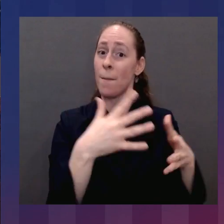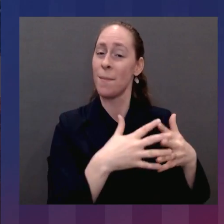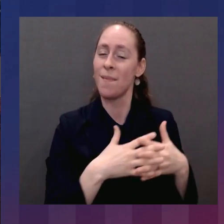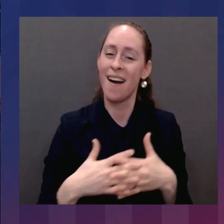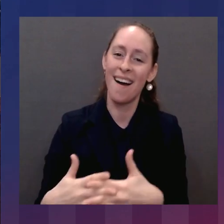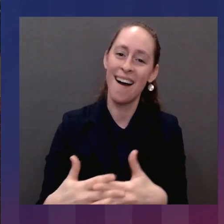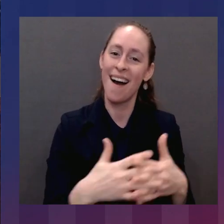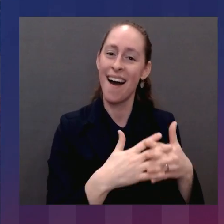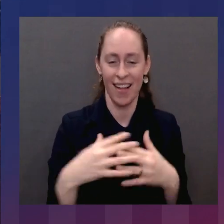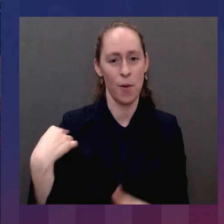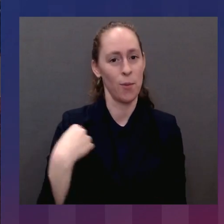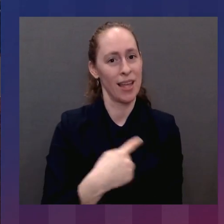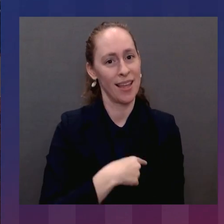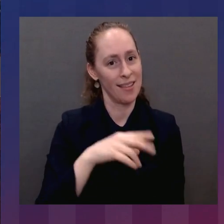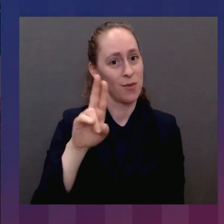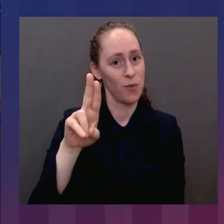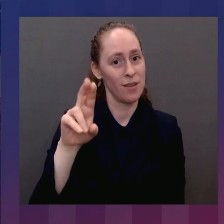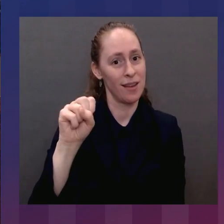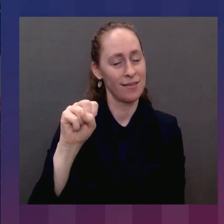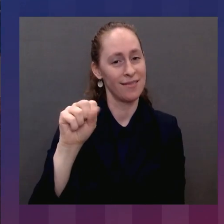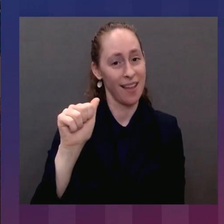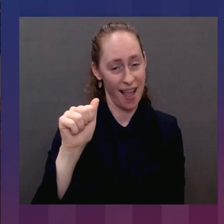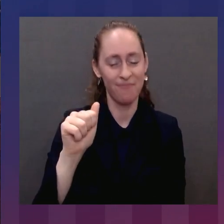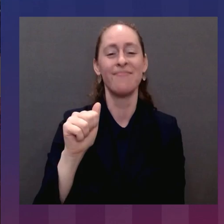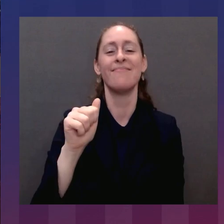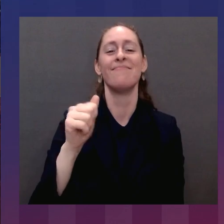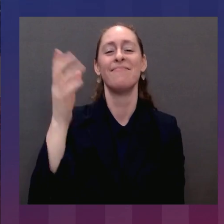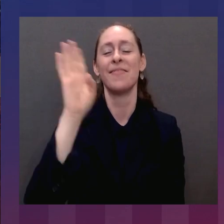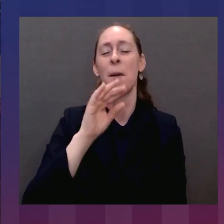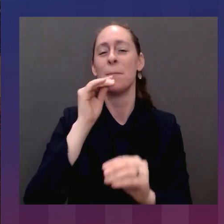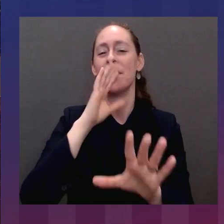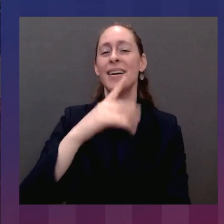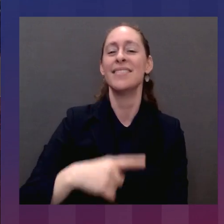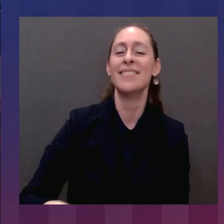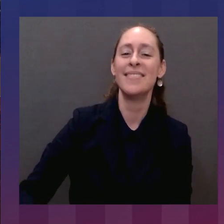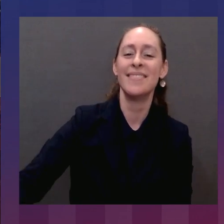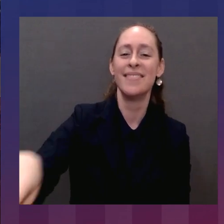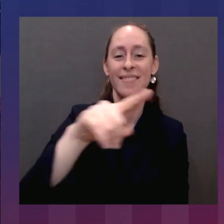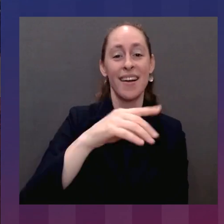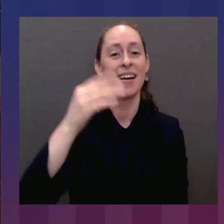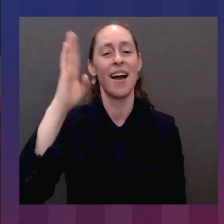And May God protect our troops. Thank you. Go get 'em.